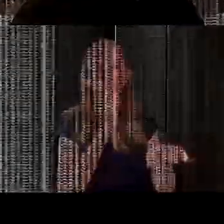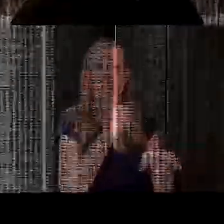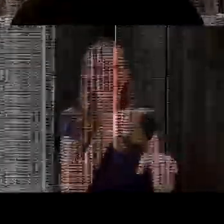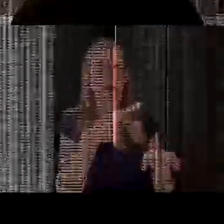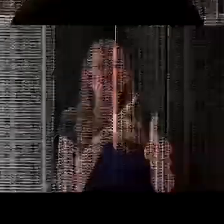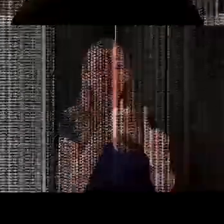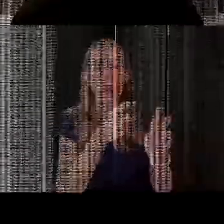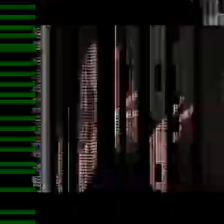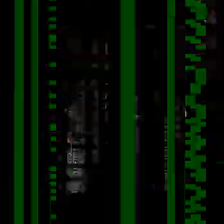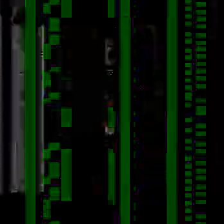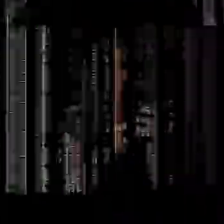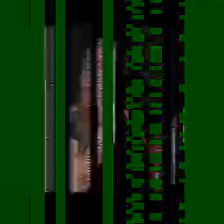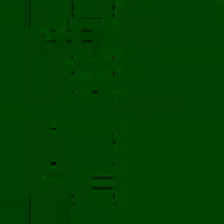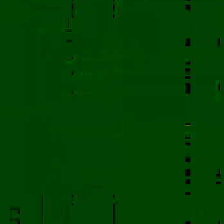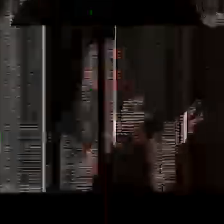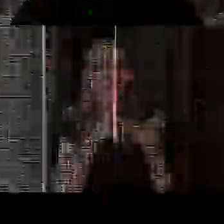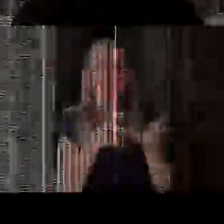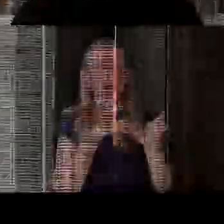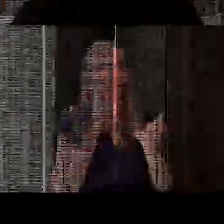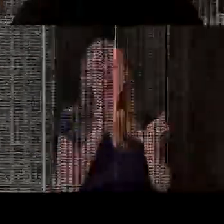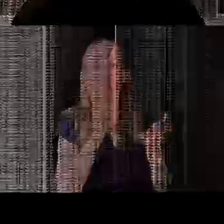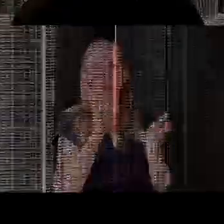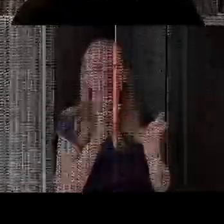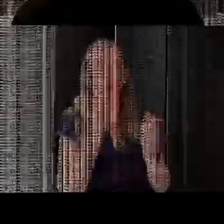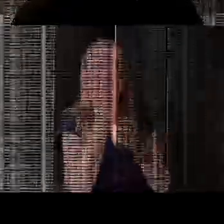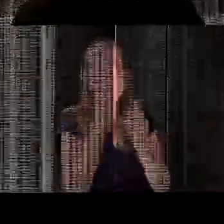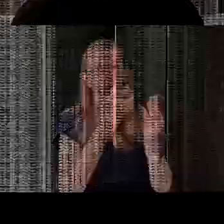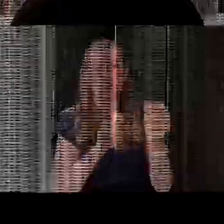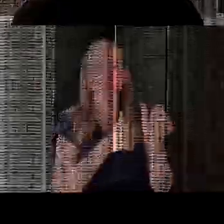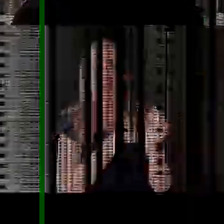it opens in an app, or it copies all of the metadata behind it. And I can't just paste that